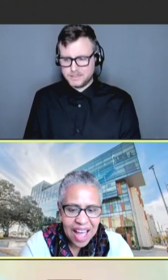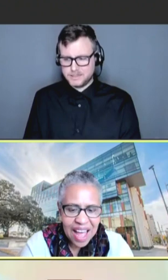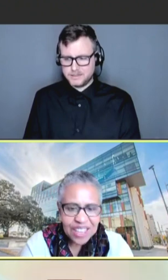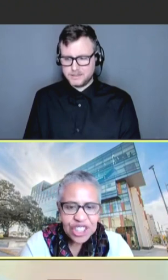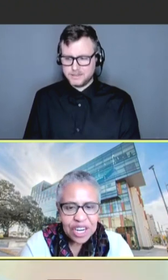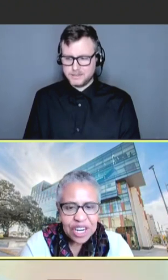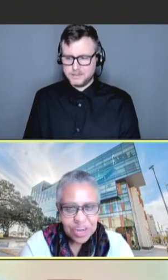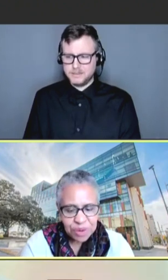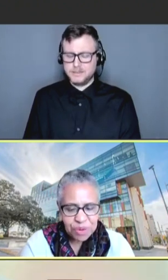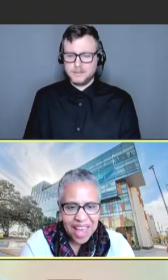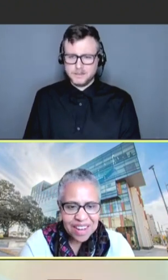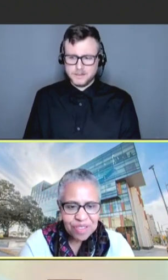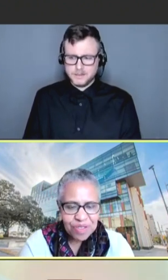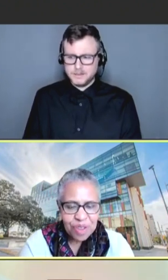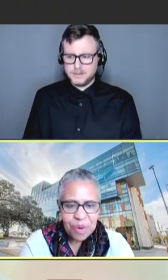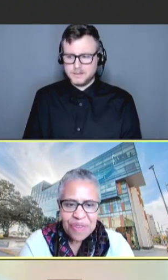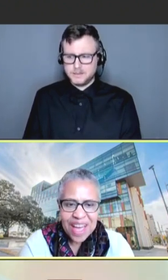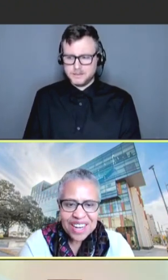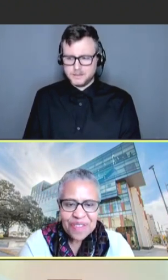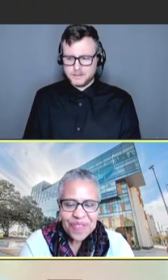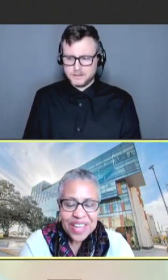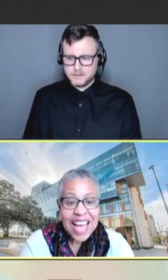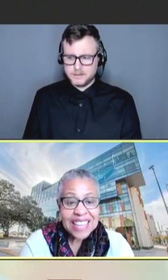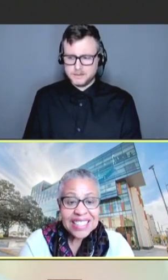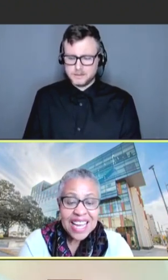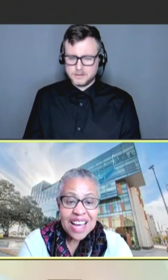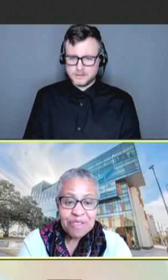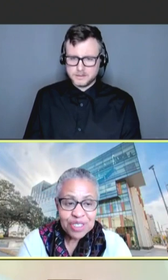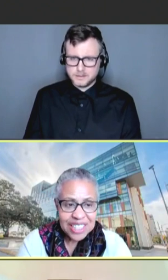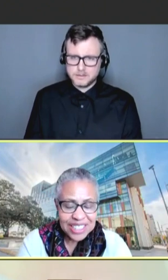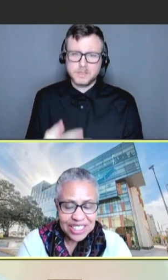I'll share with you that, though we've had been tasked the conversations,